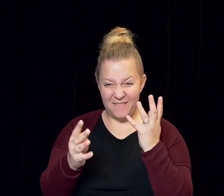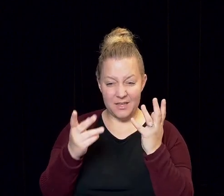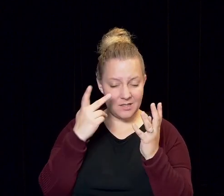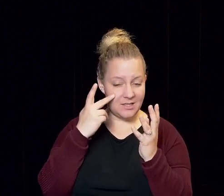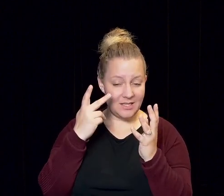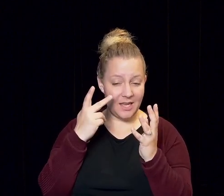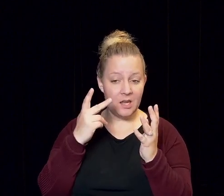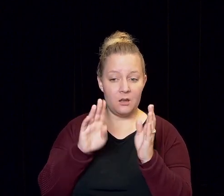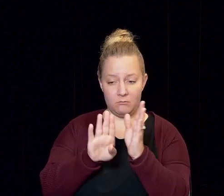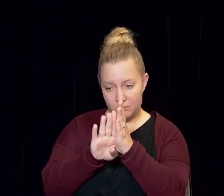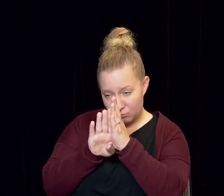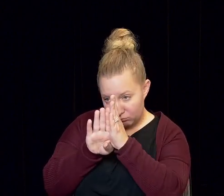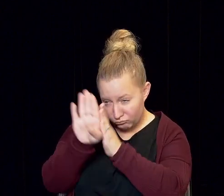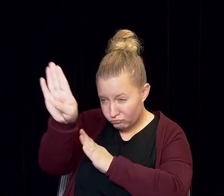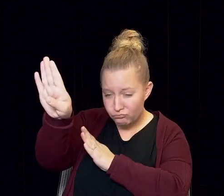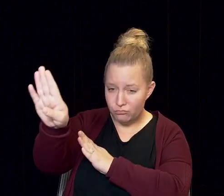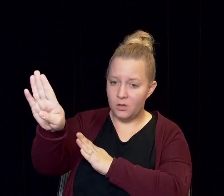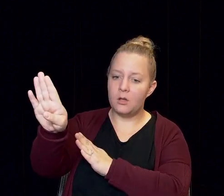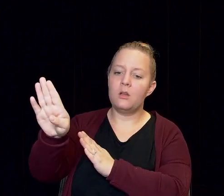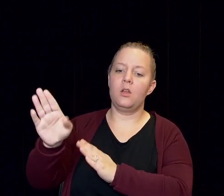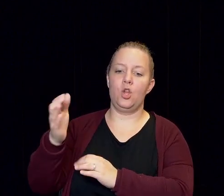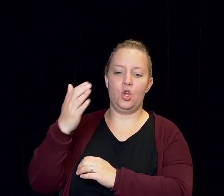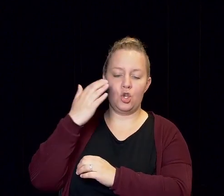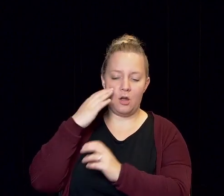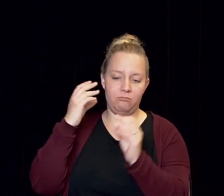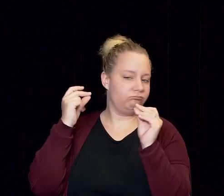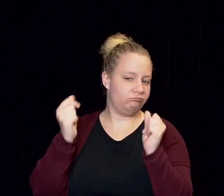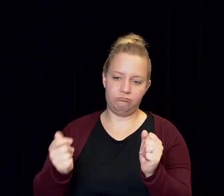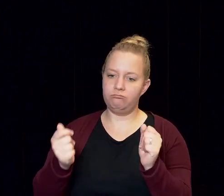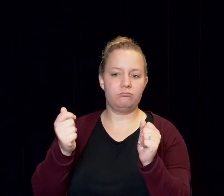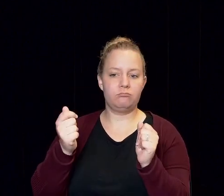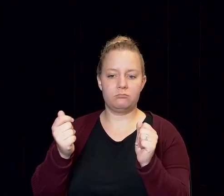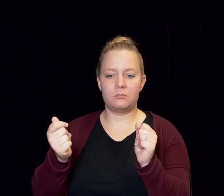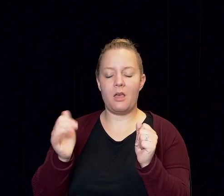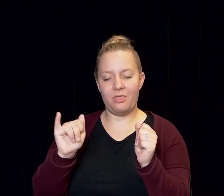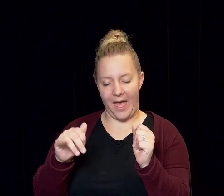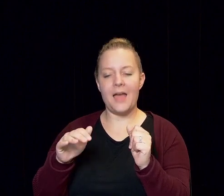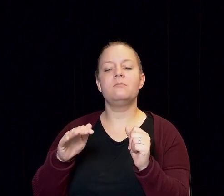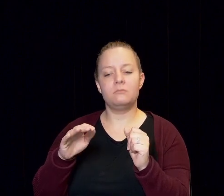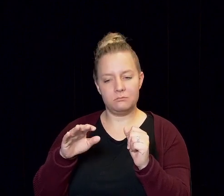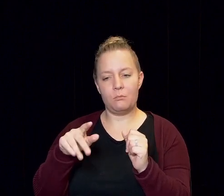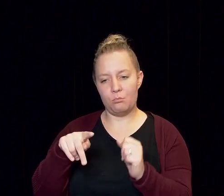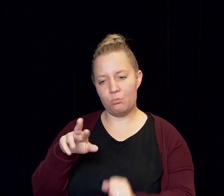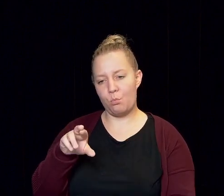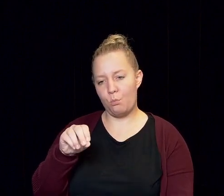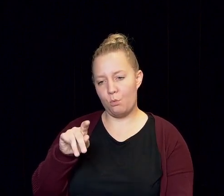and you see that it goes through the origin, then you know automatically that it is proportional.